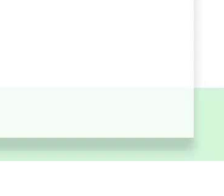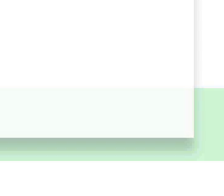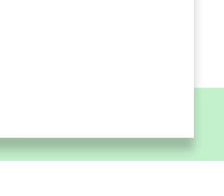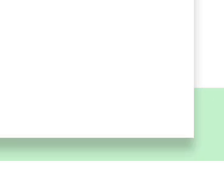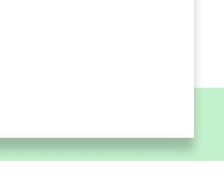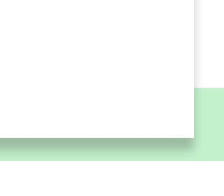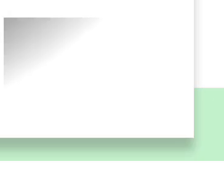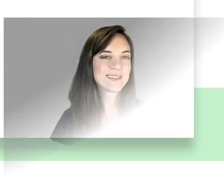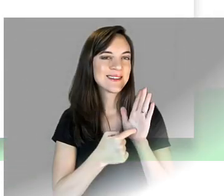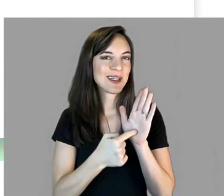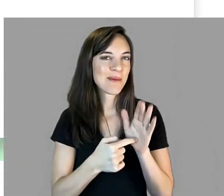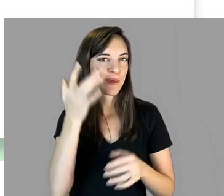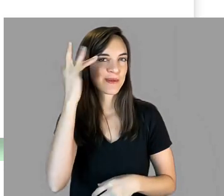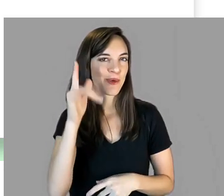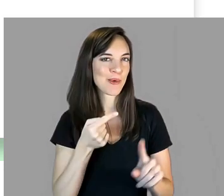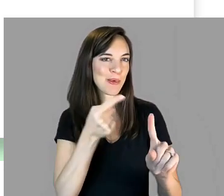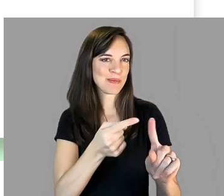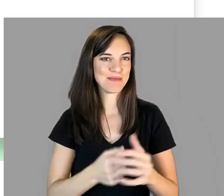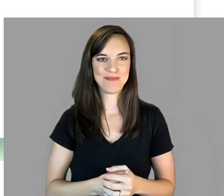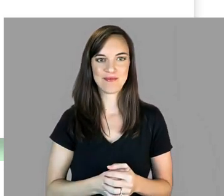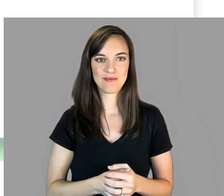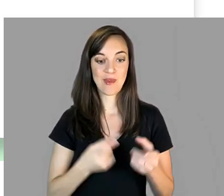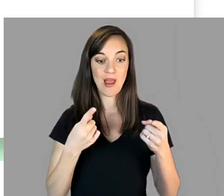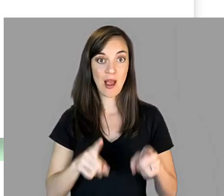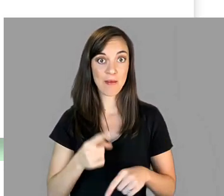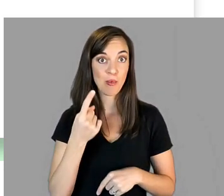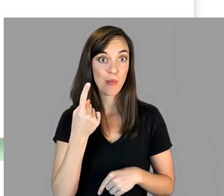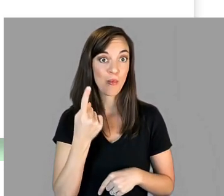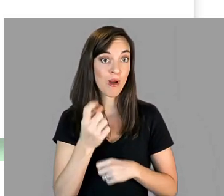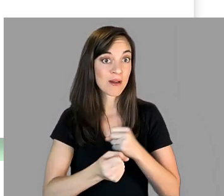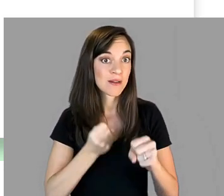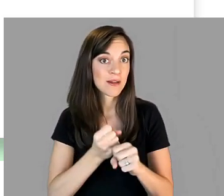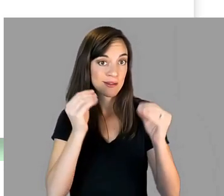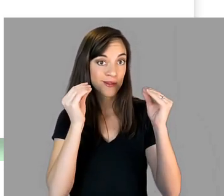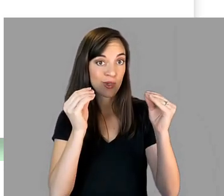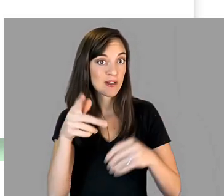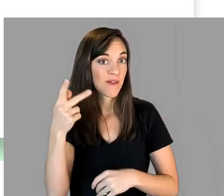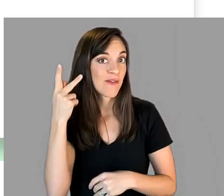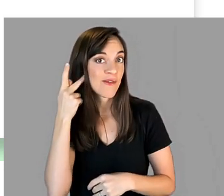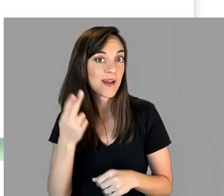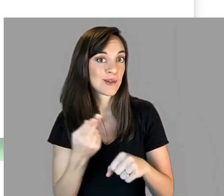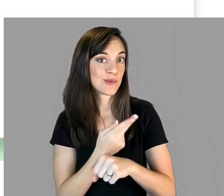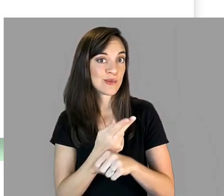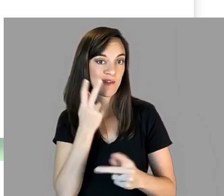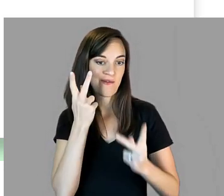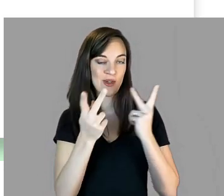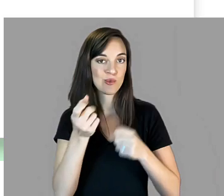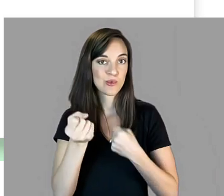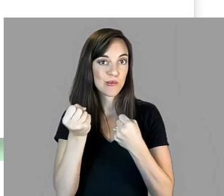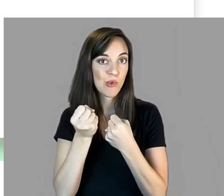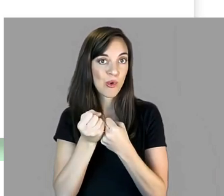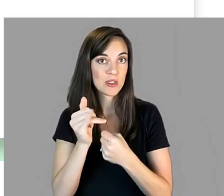Let’s look at an example of a SMART goal. Within one calendar year, with instruction in phonics with visual supports,